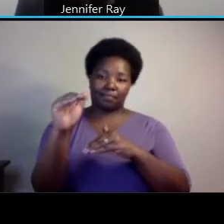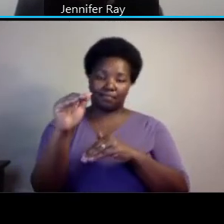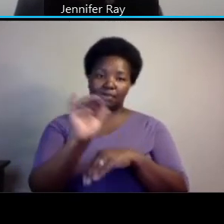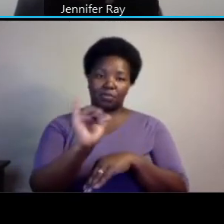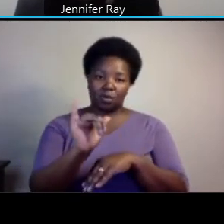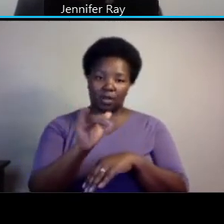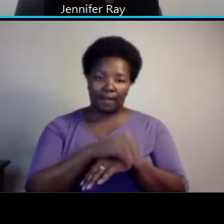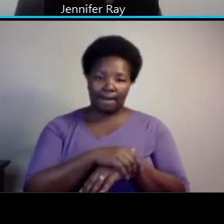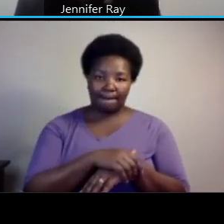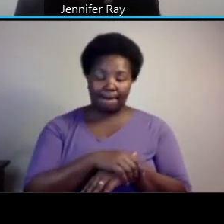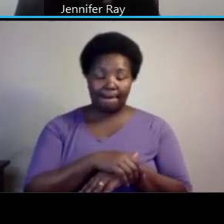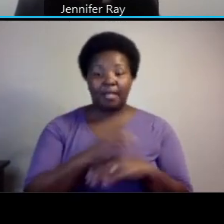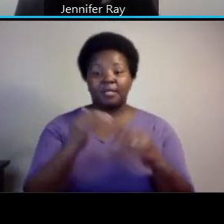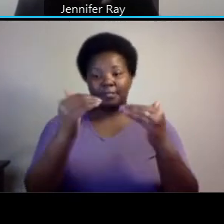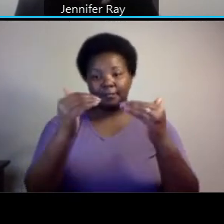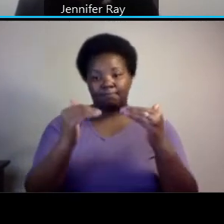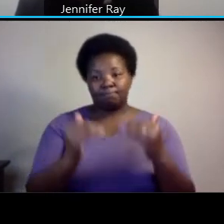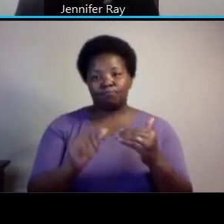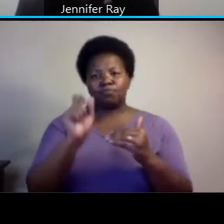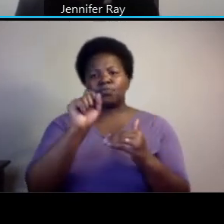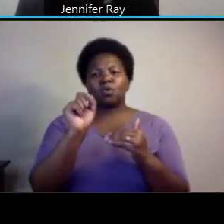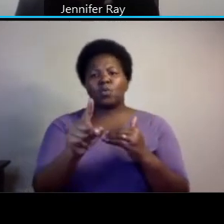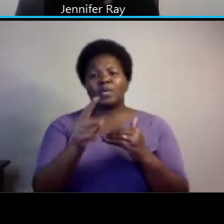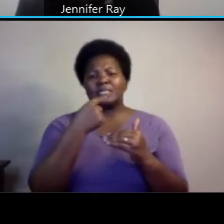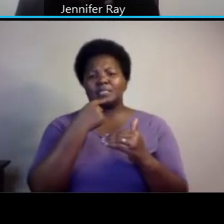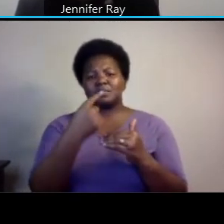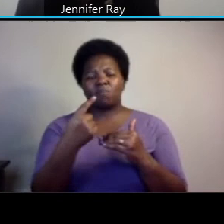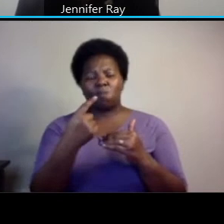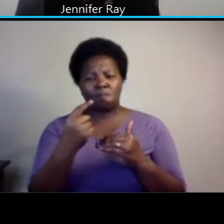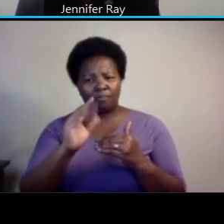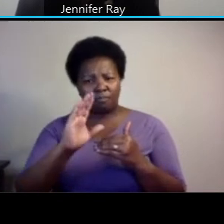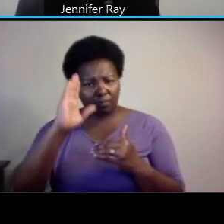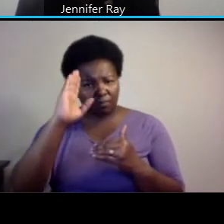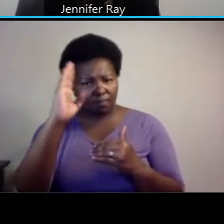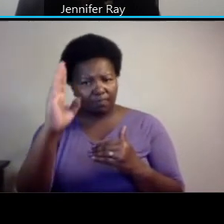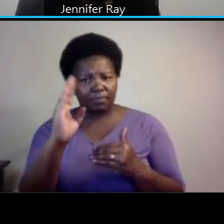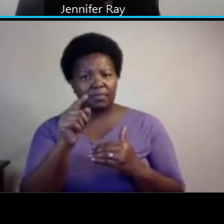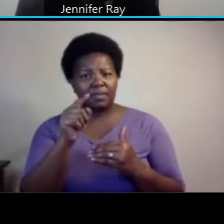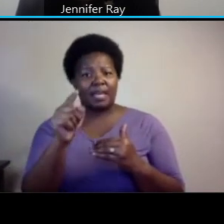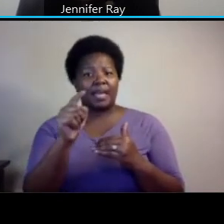so next question hi was the addition of any public restrooms considered in this project